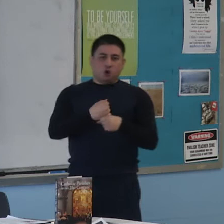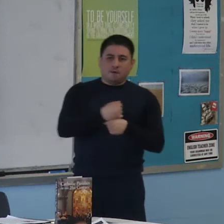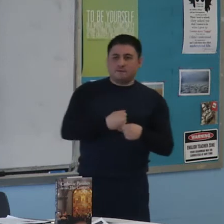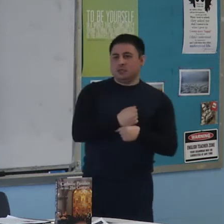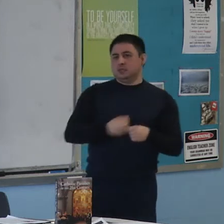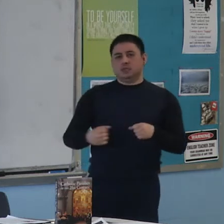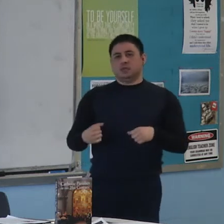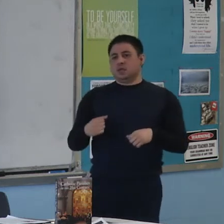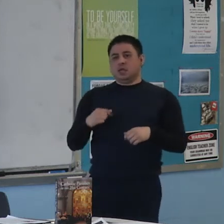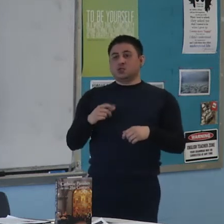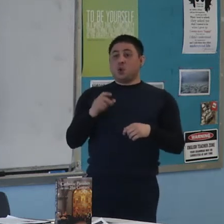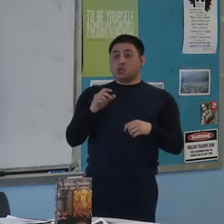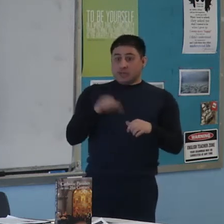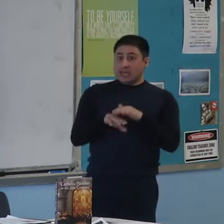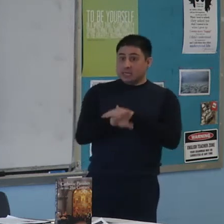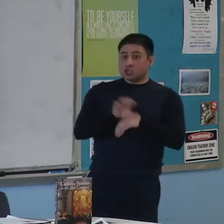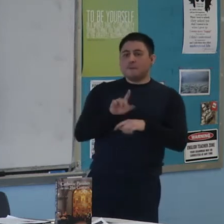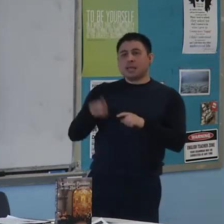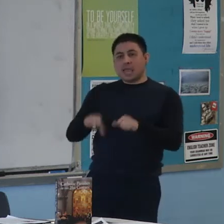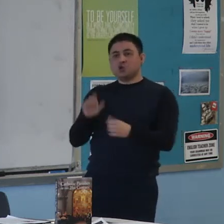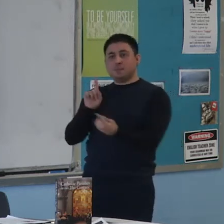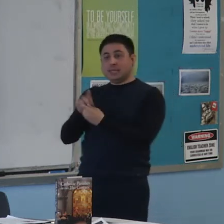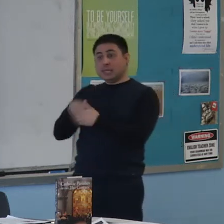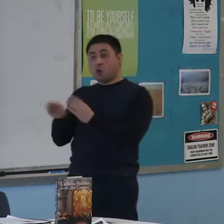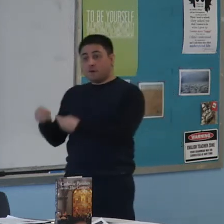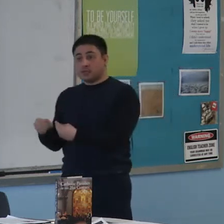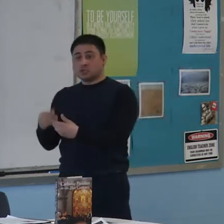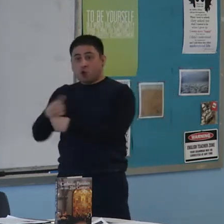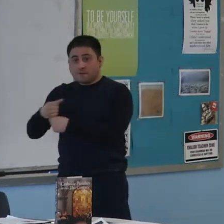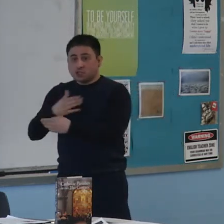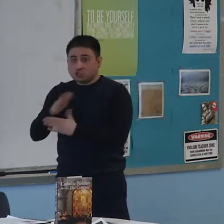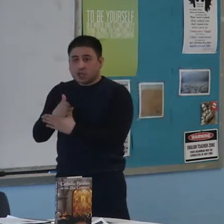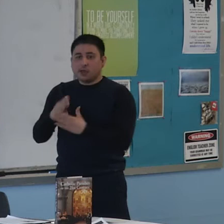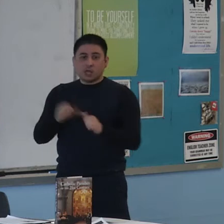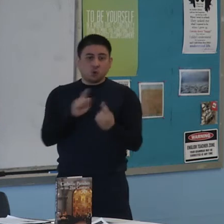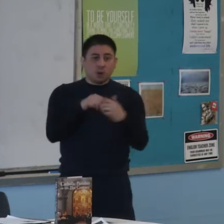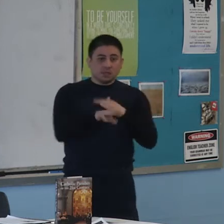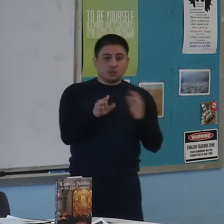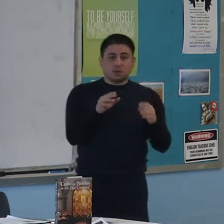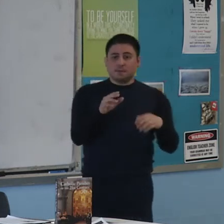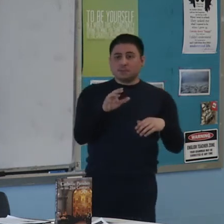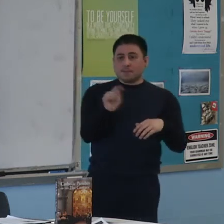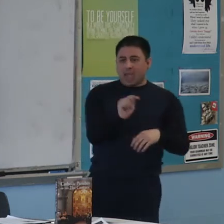you can't meet with the pastor in the parish offices. So these are the various